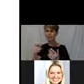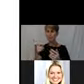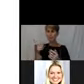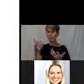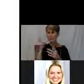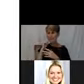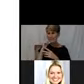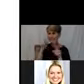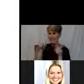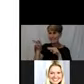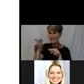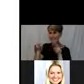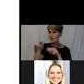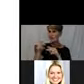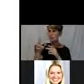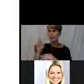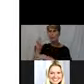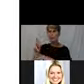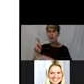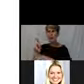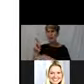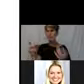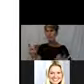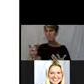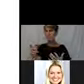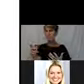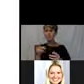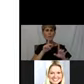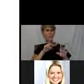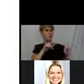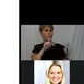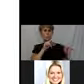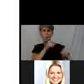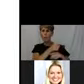who have not been under that bridge with us and report to them what we've seen.